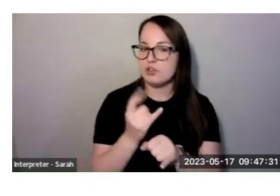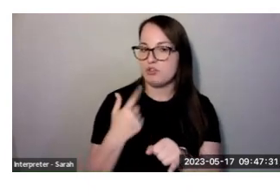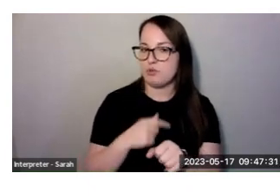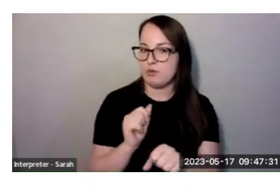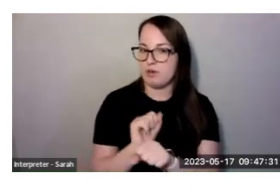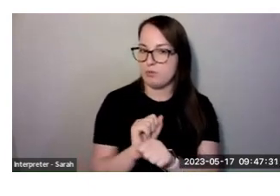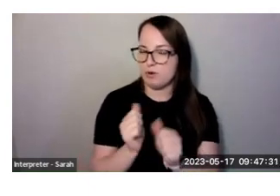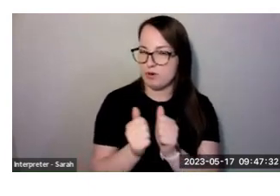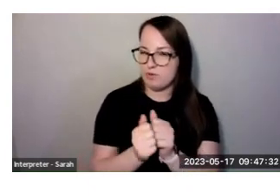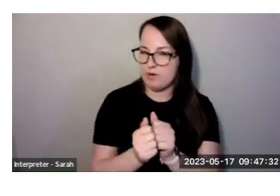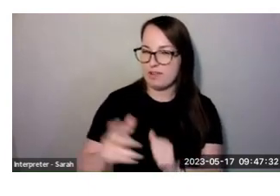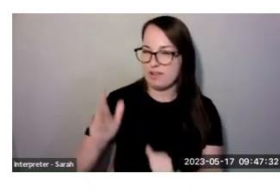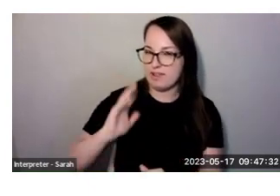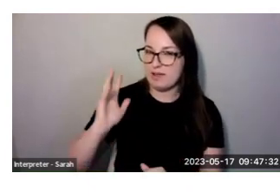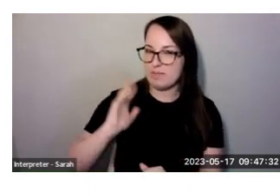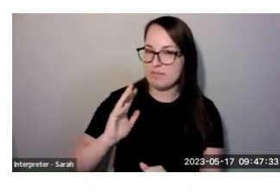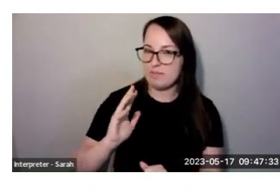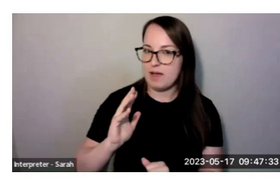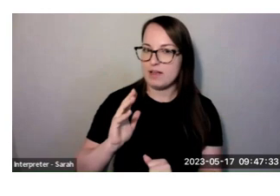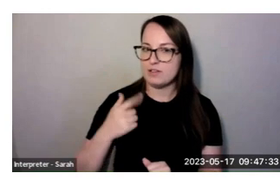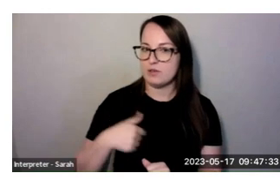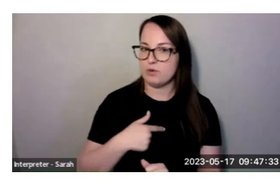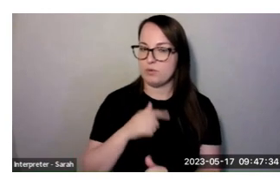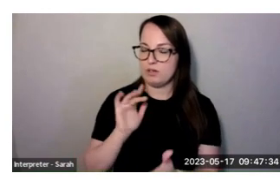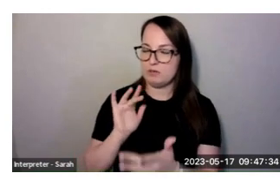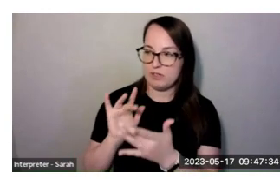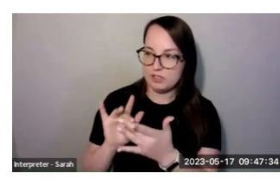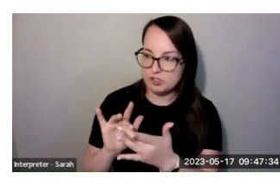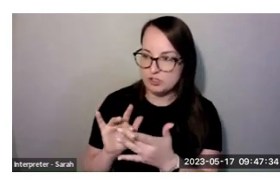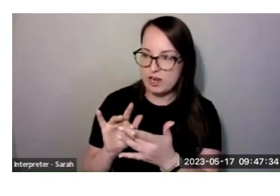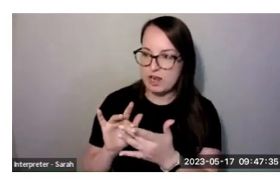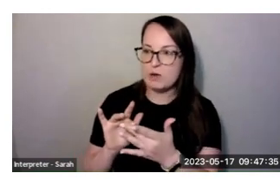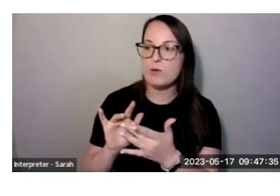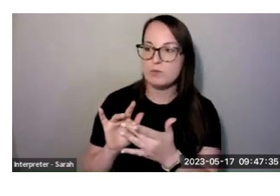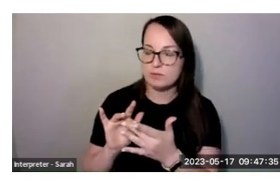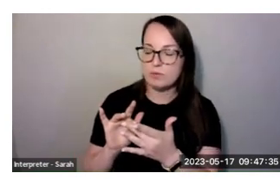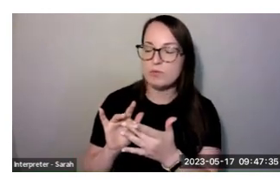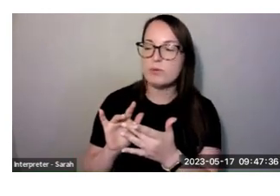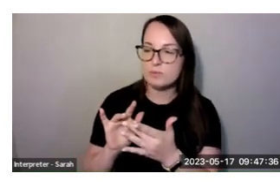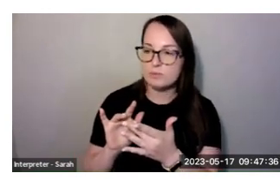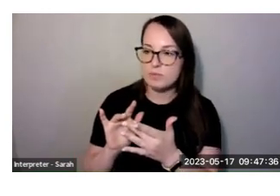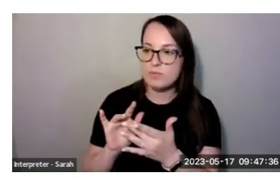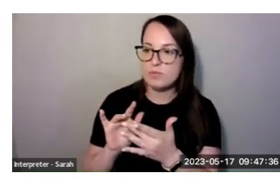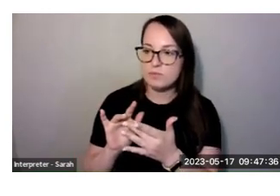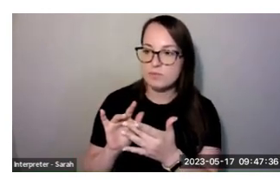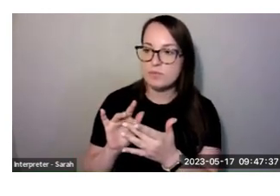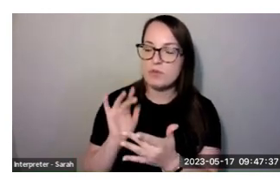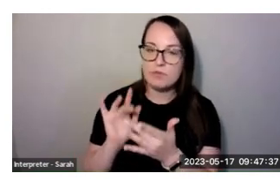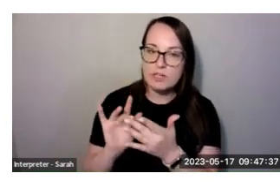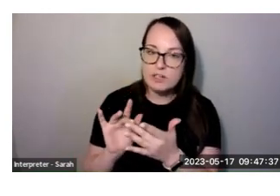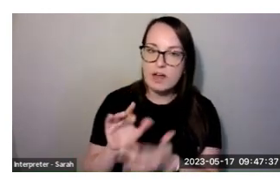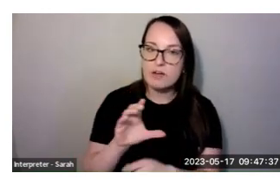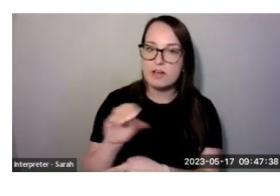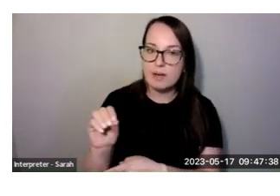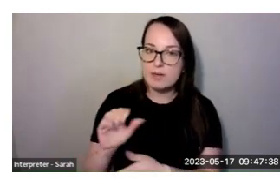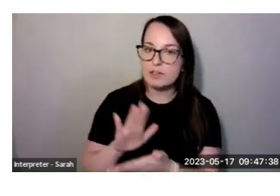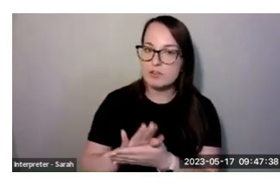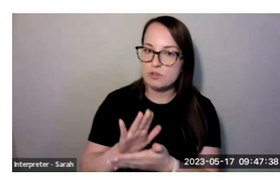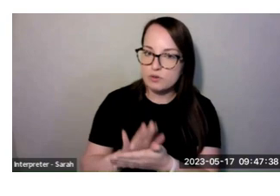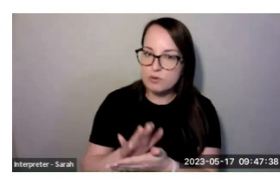from references, institutions we have worked with in the past. In the early stages, we reached out,